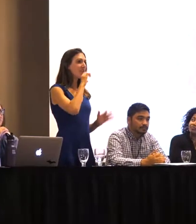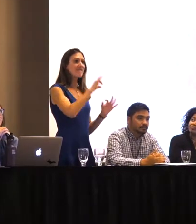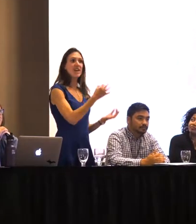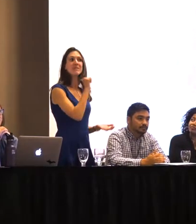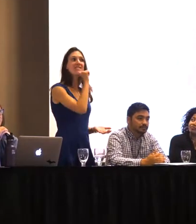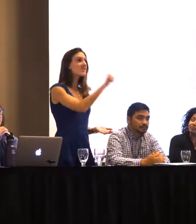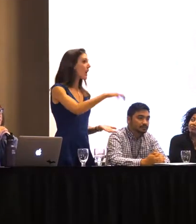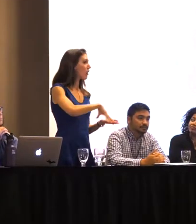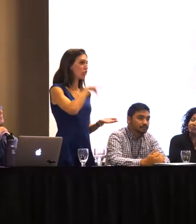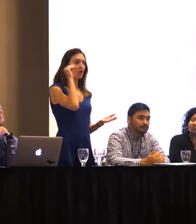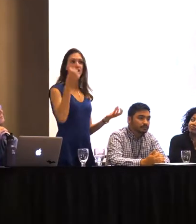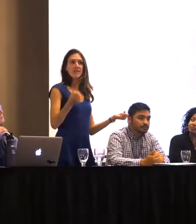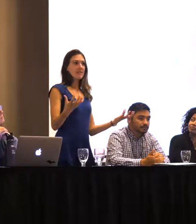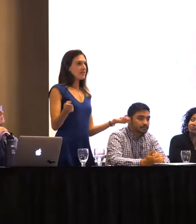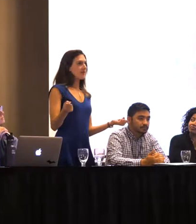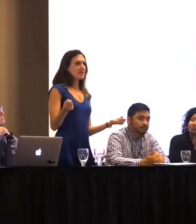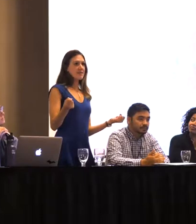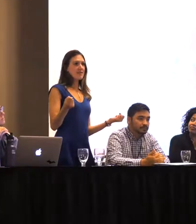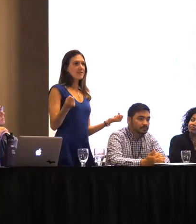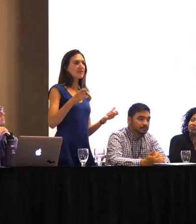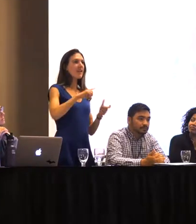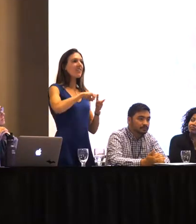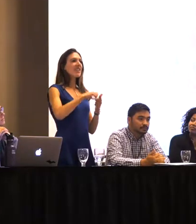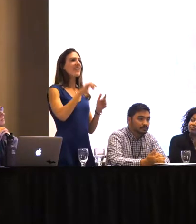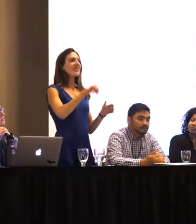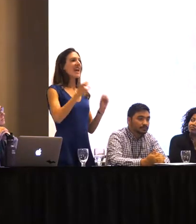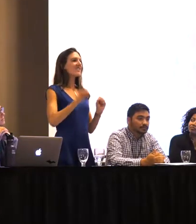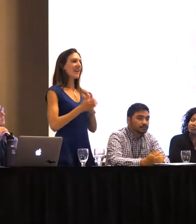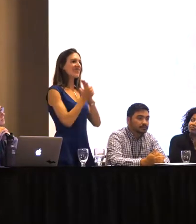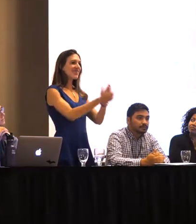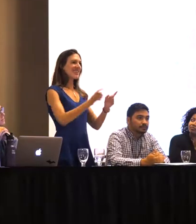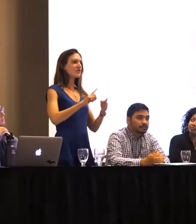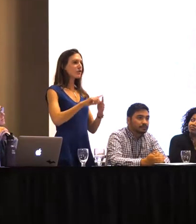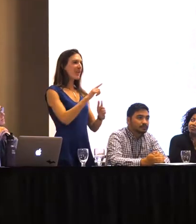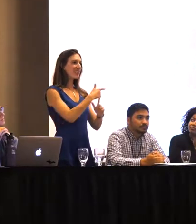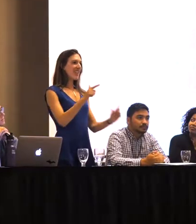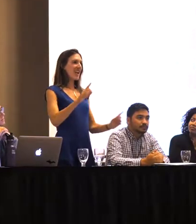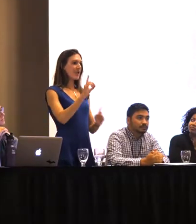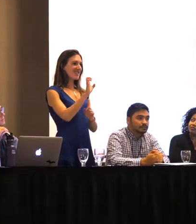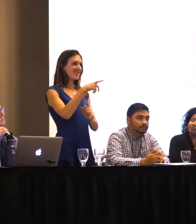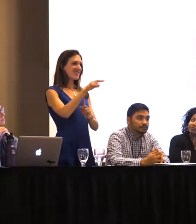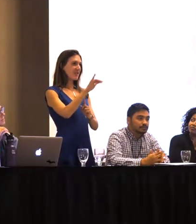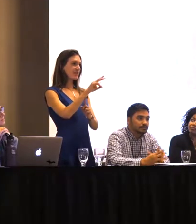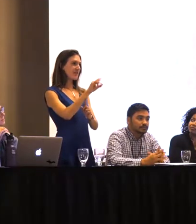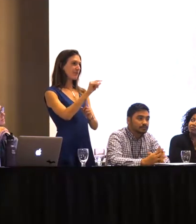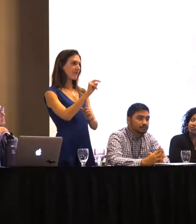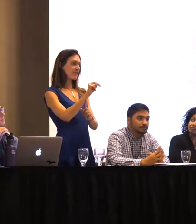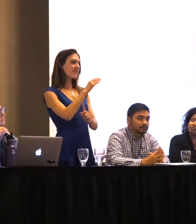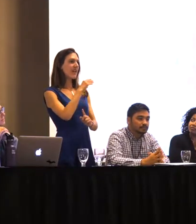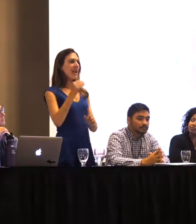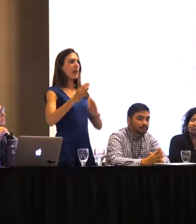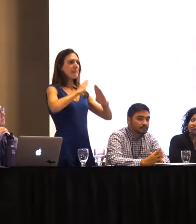and that family does not learn sign language, that can lead to language deprivation